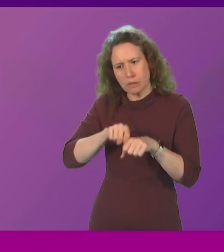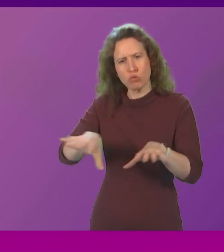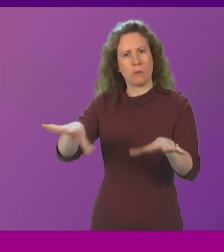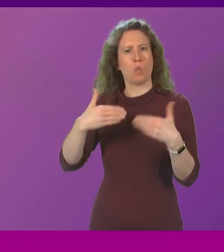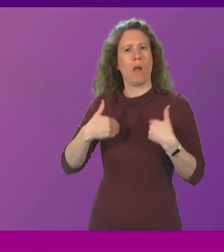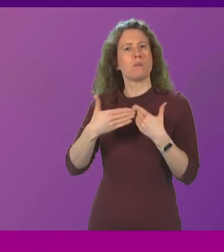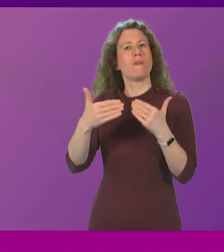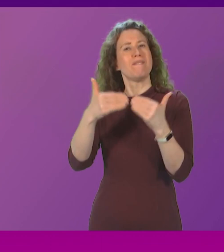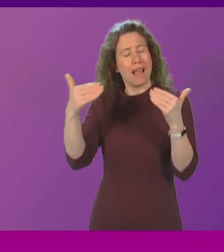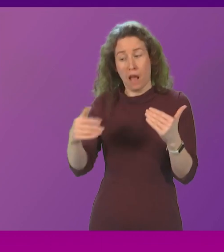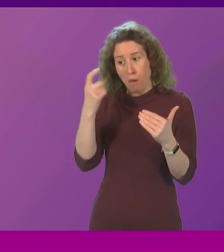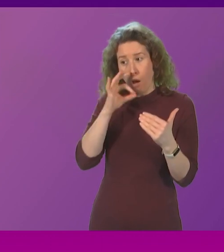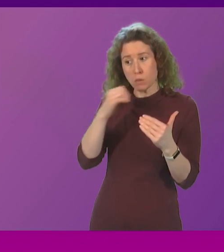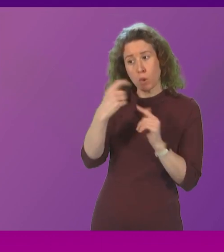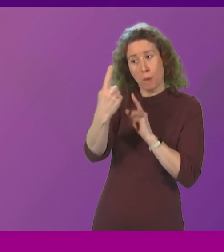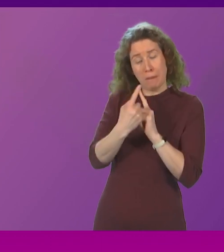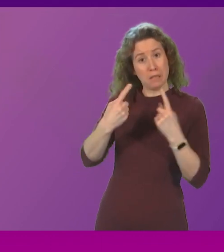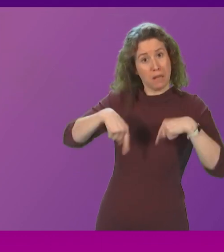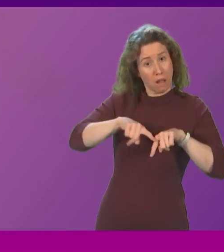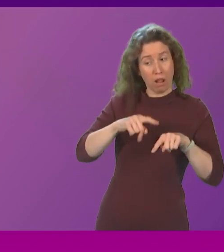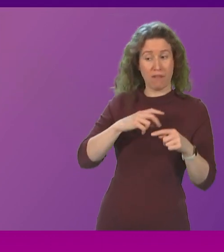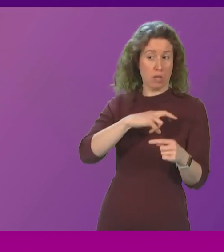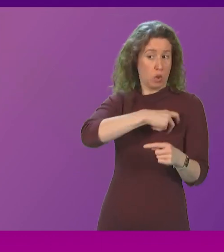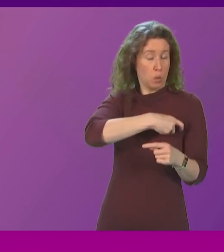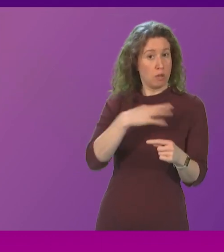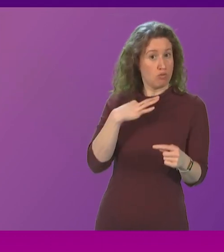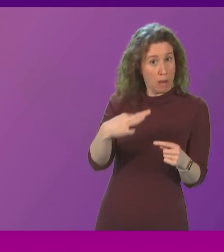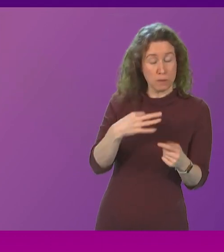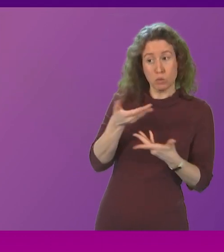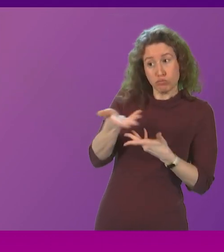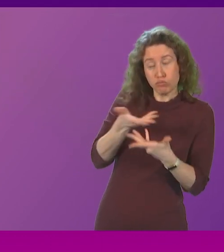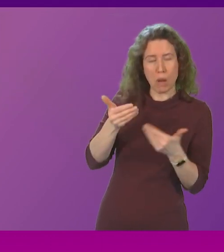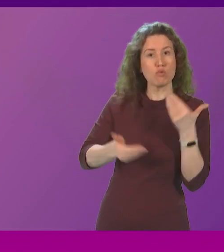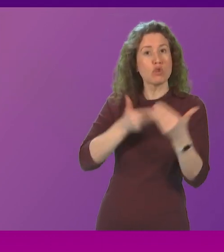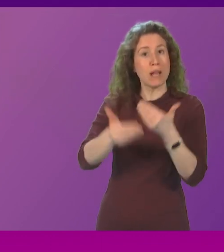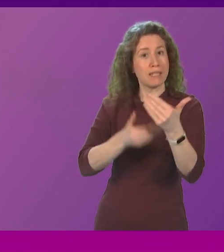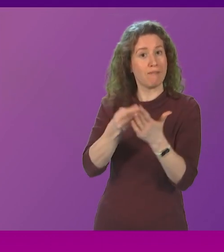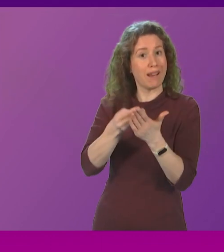Trades Union Congress to discuss further opportunities for progressive financial reform? Yes, I will.